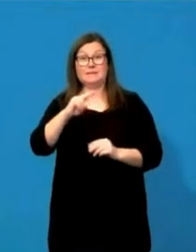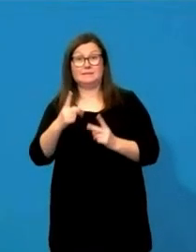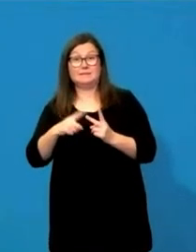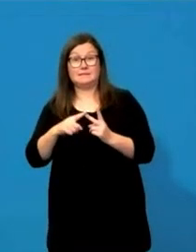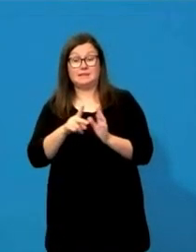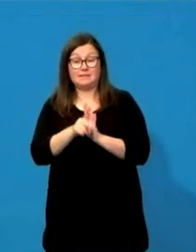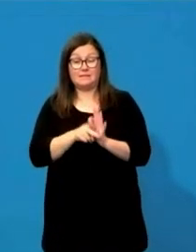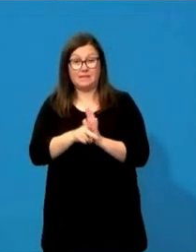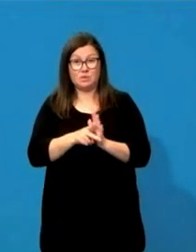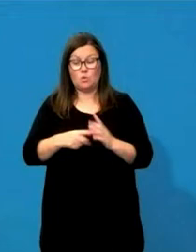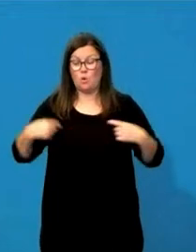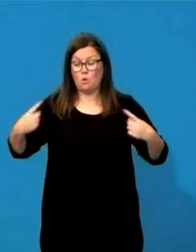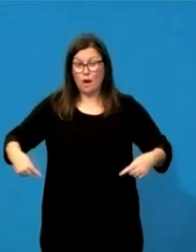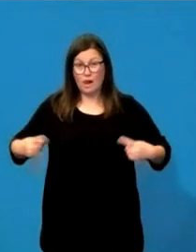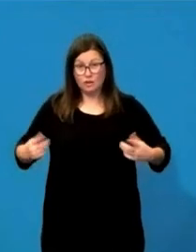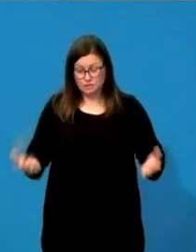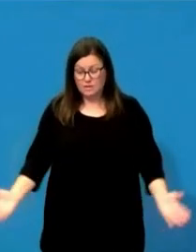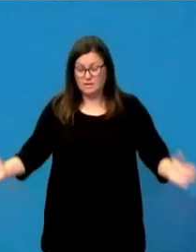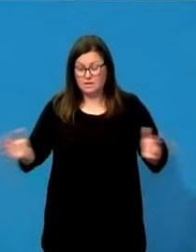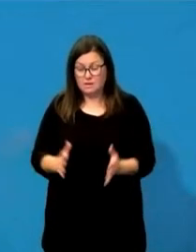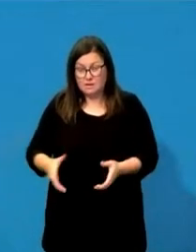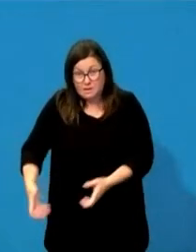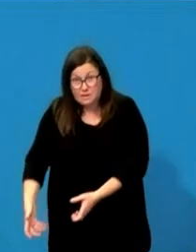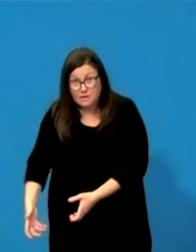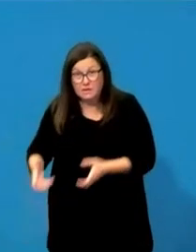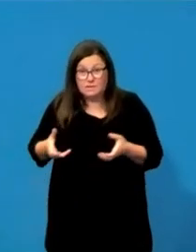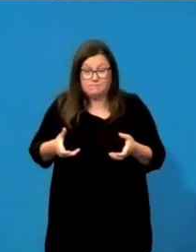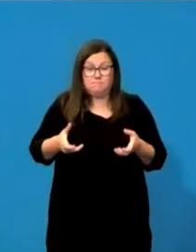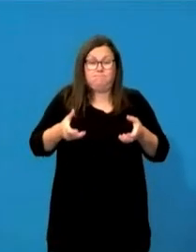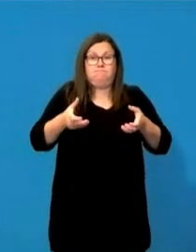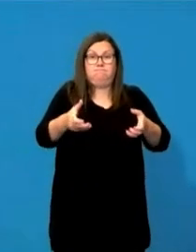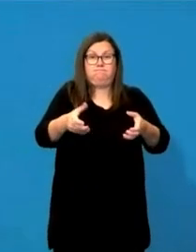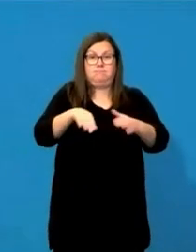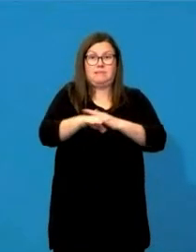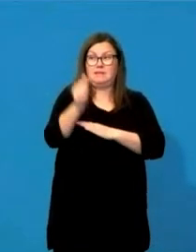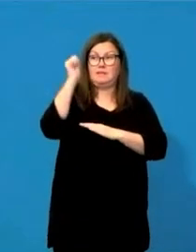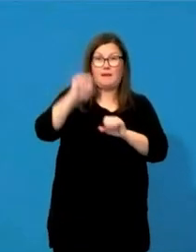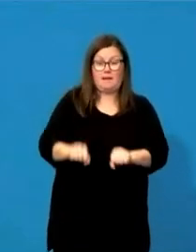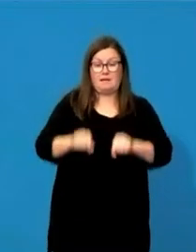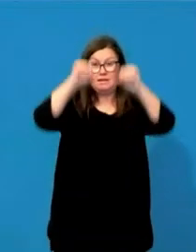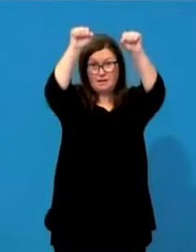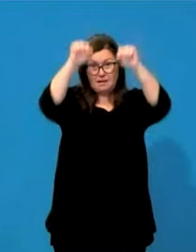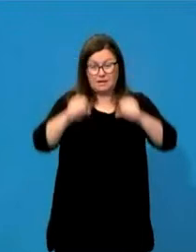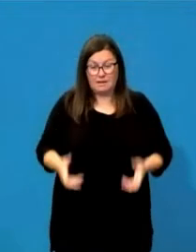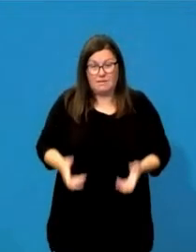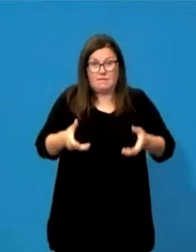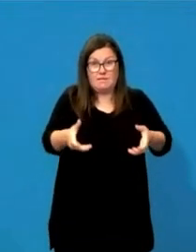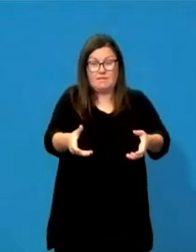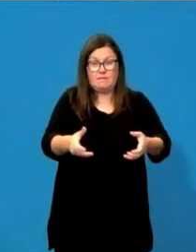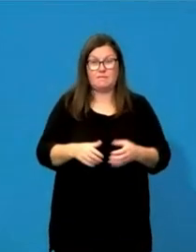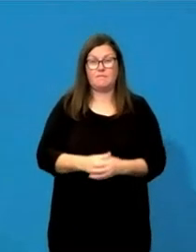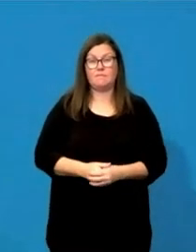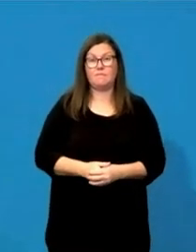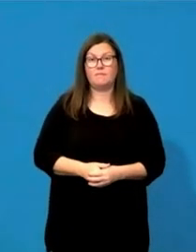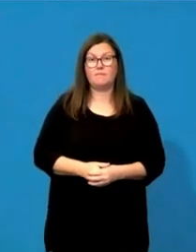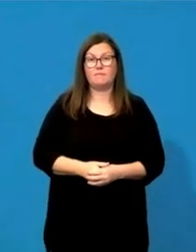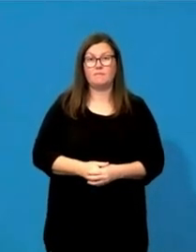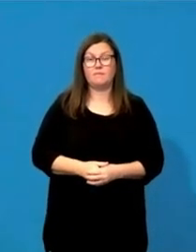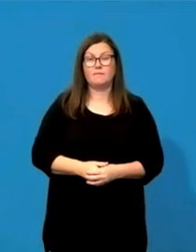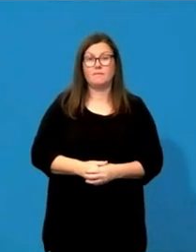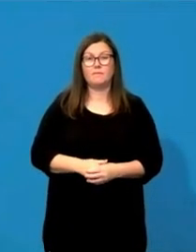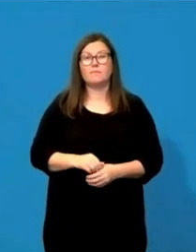vehicle. So, in terms of our discussion earlier of the car hoist, will that